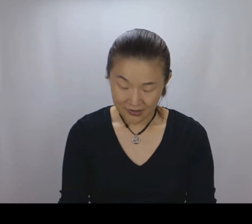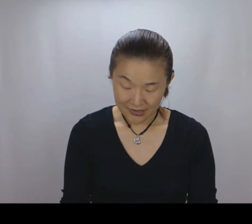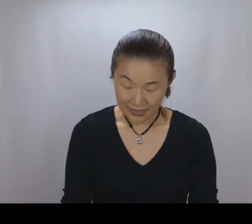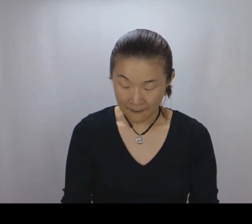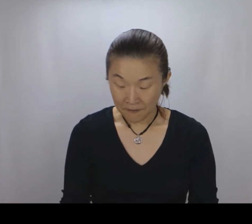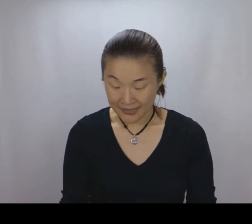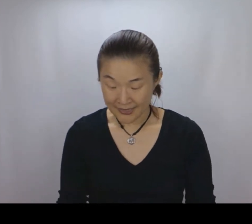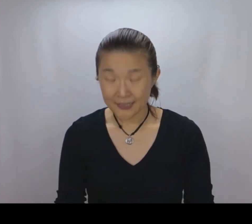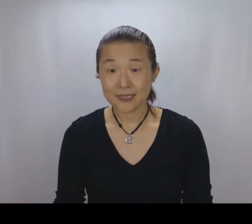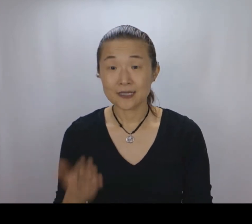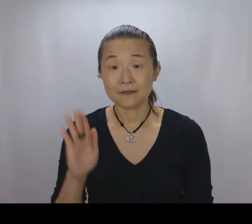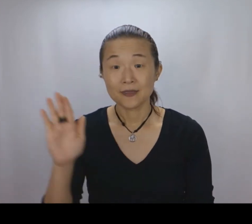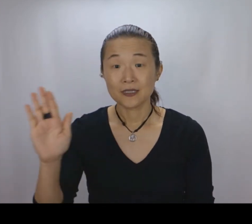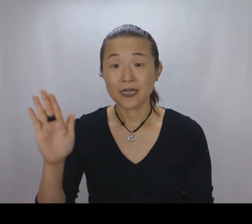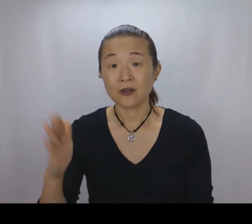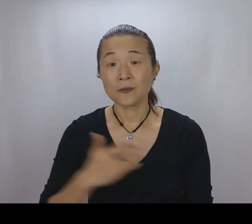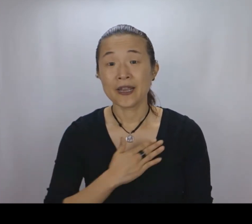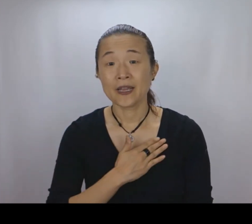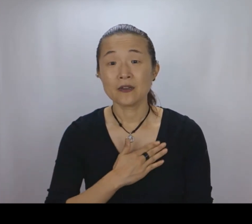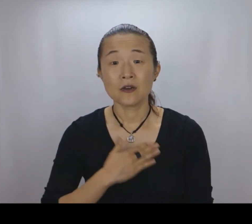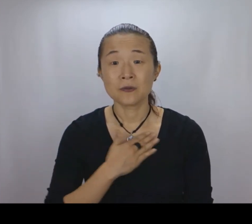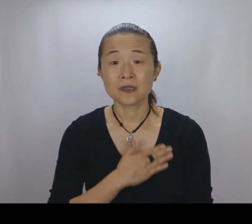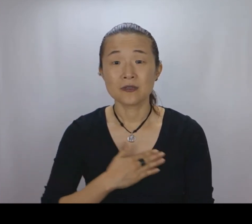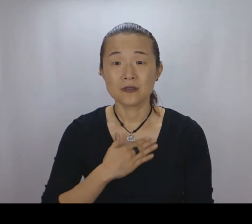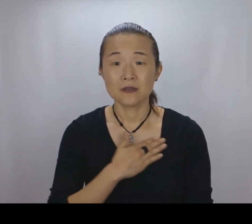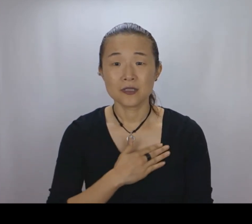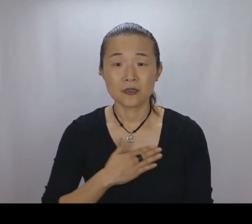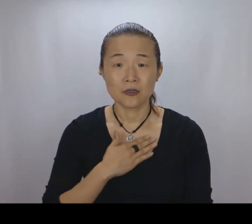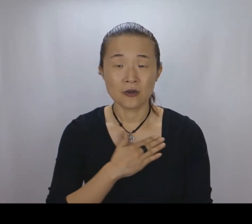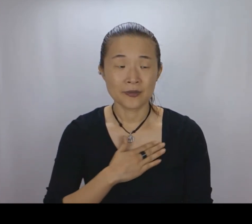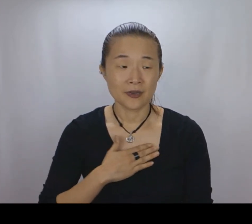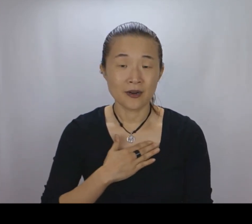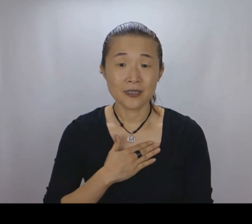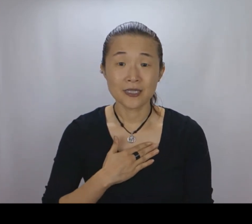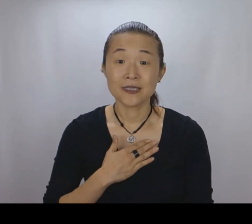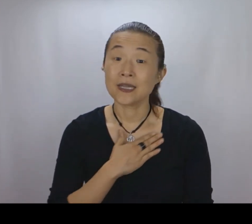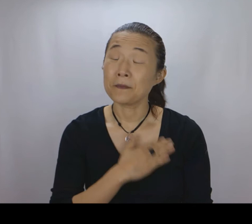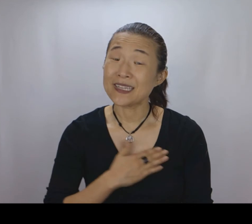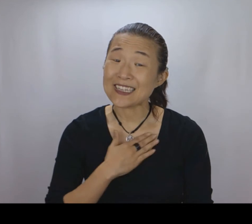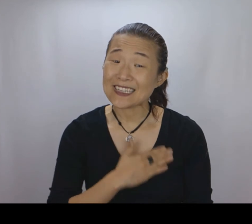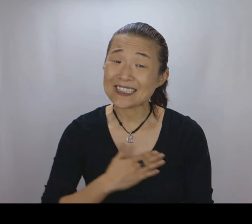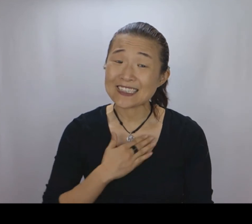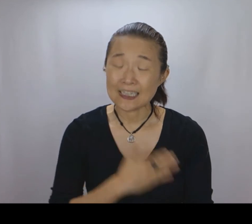You can say please. Take an open hand over the, circle over the heart, and say, "PLEAAASE?"